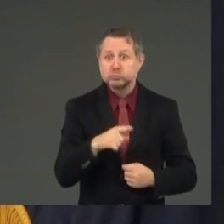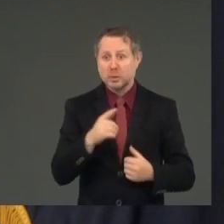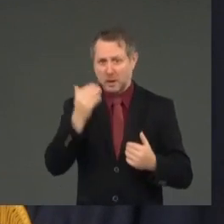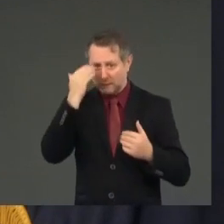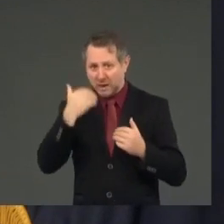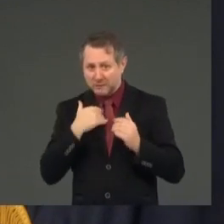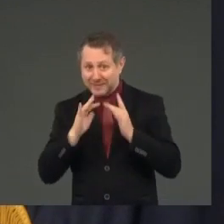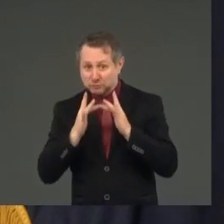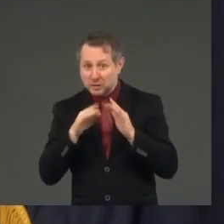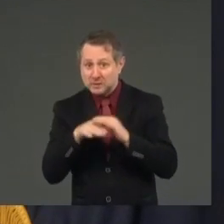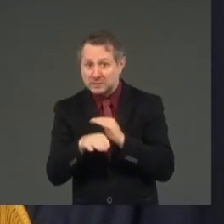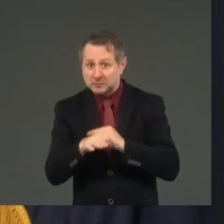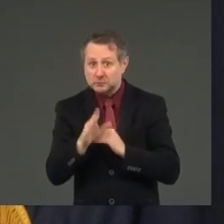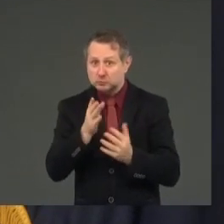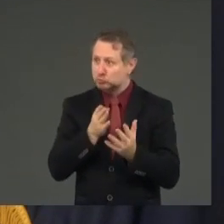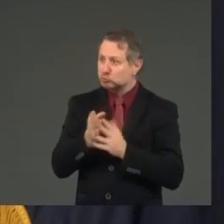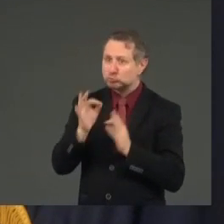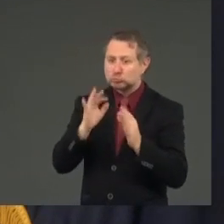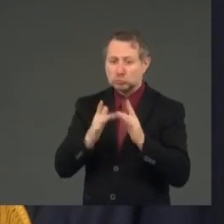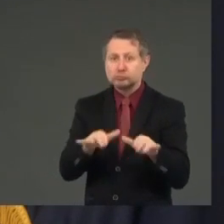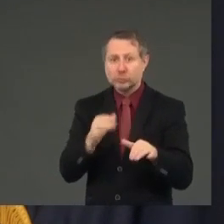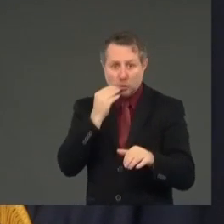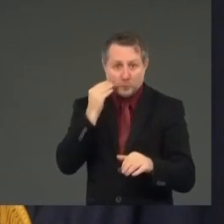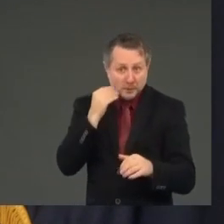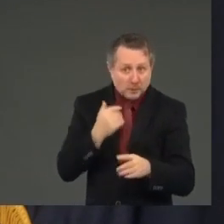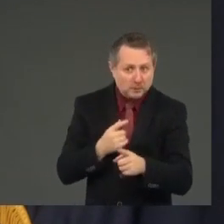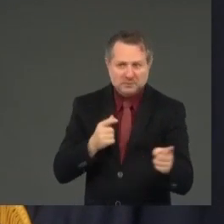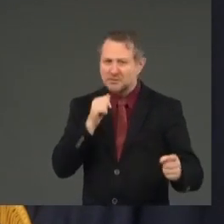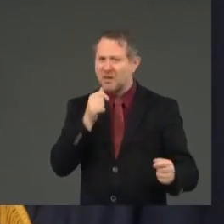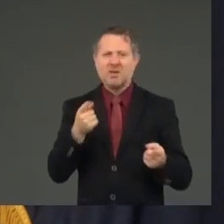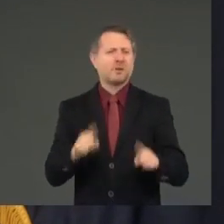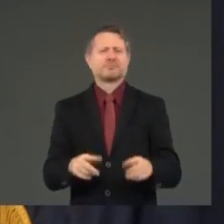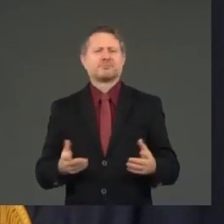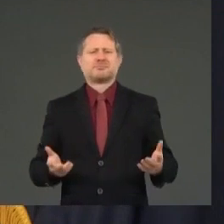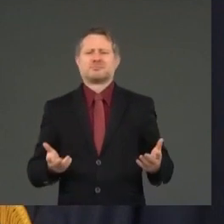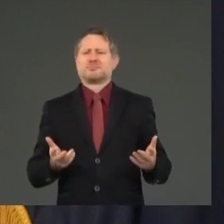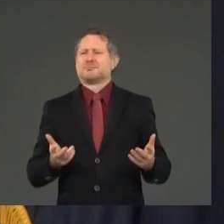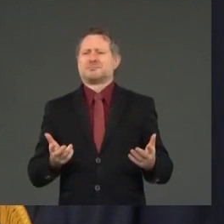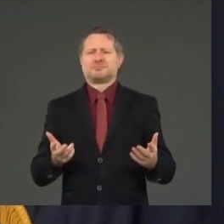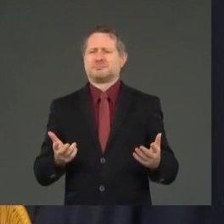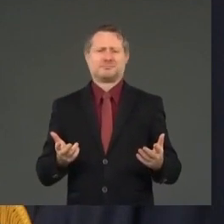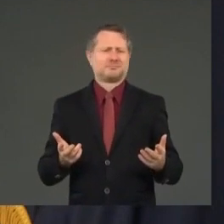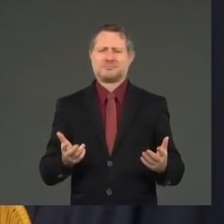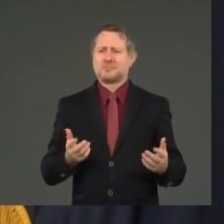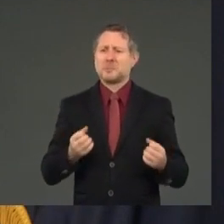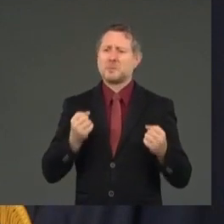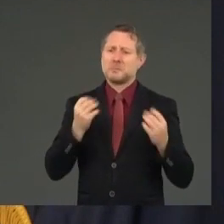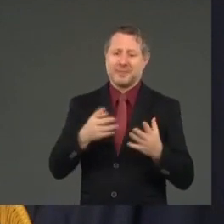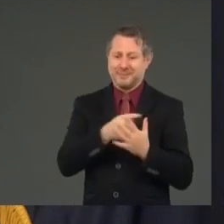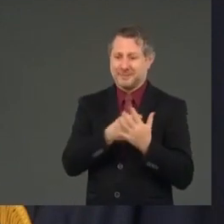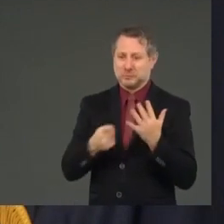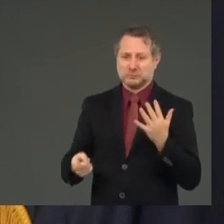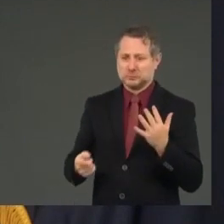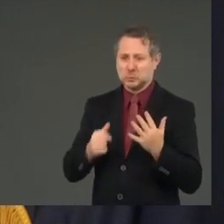PARENTS KNOW HOW TO DO IT.